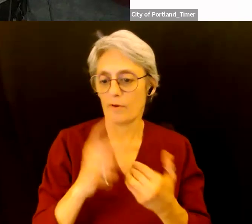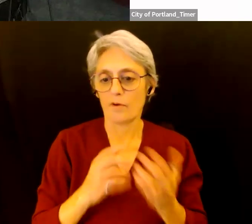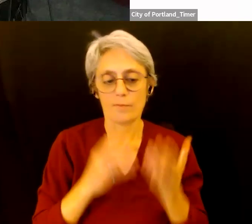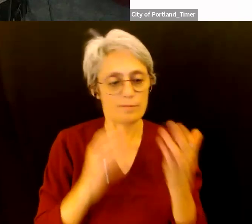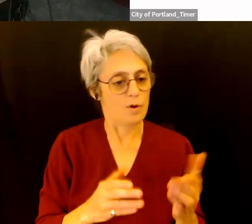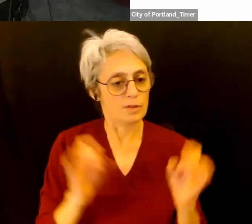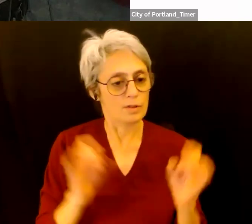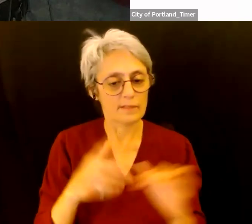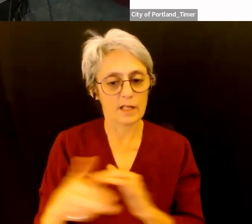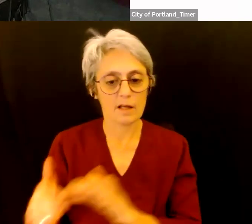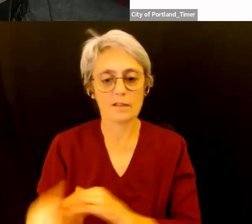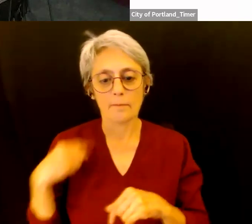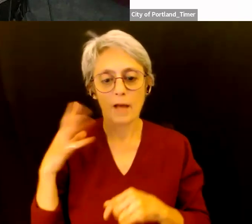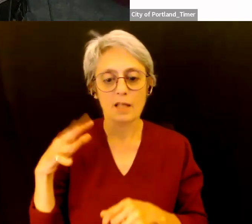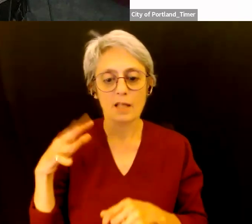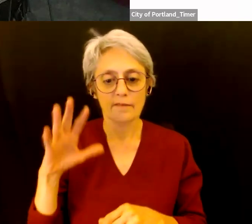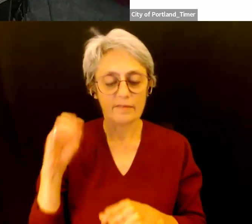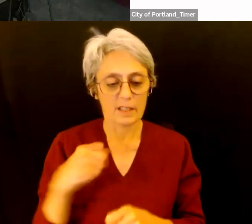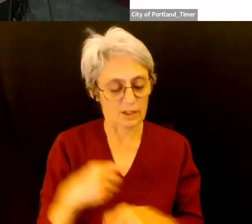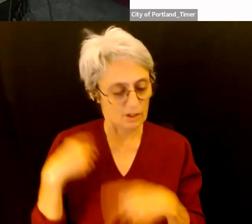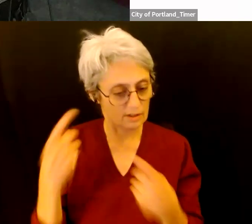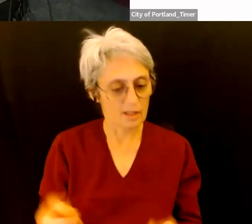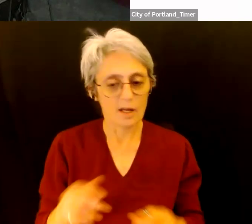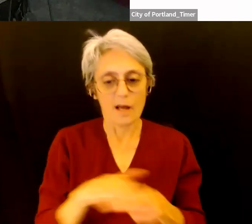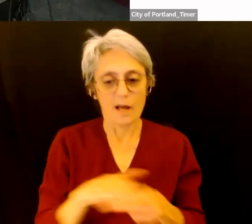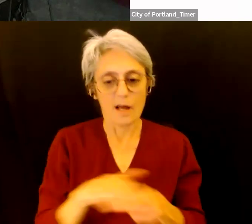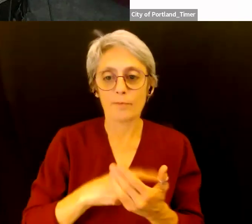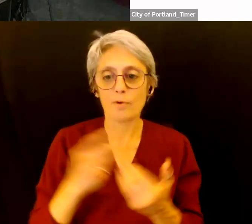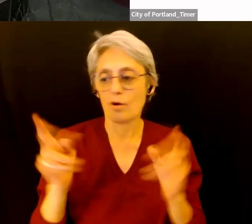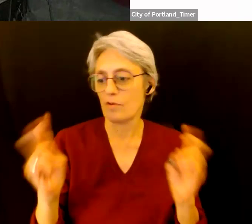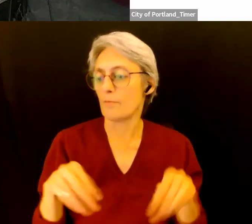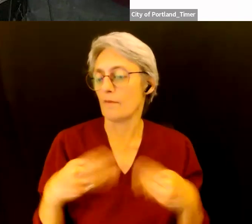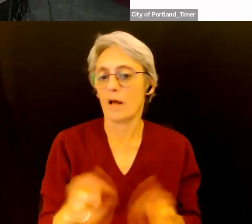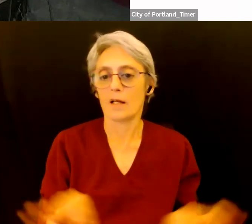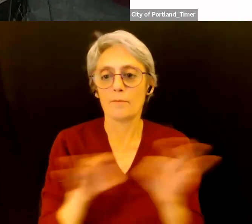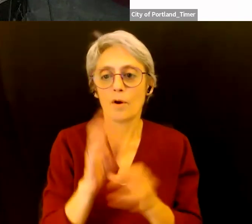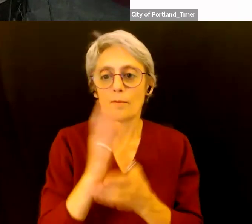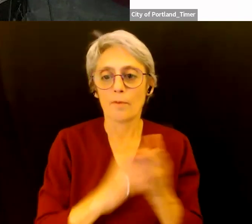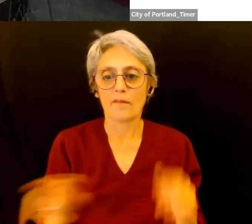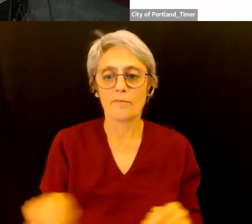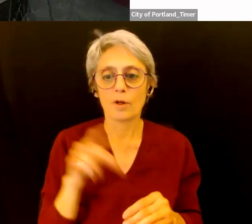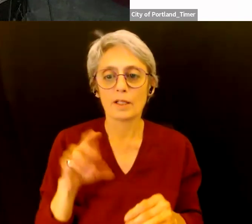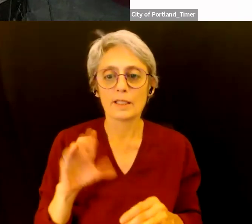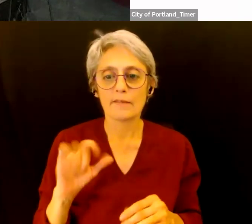Over the last five decades, the neighborhood program has provided a vital piece of Portland's civic engagement infrastructure.